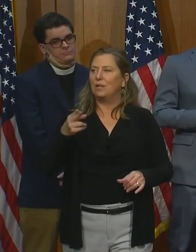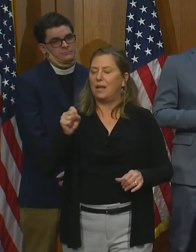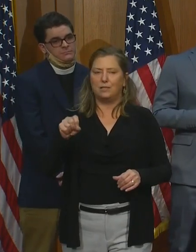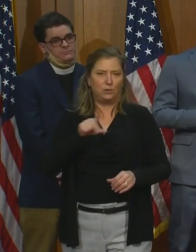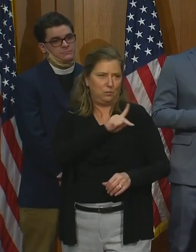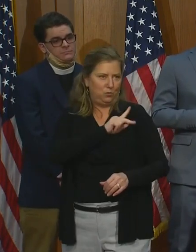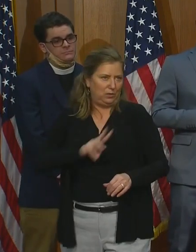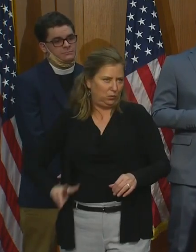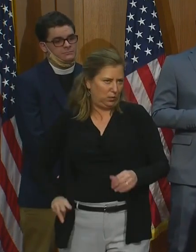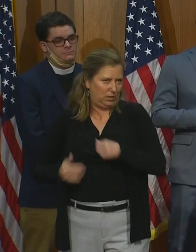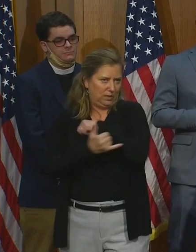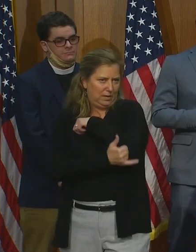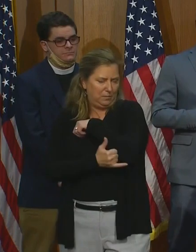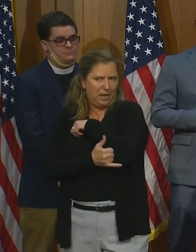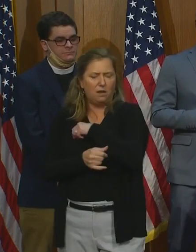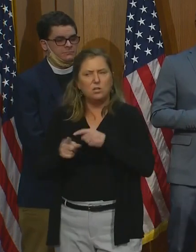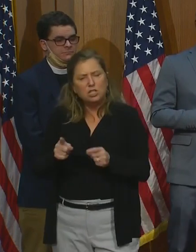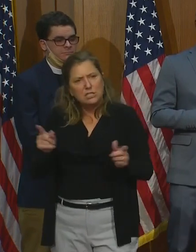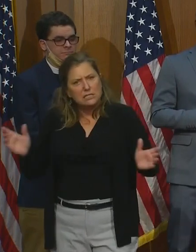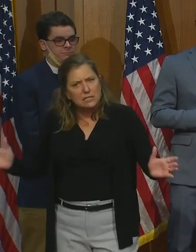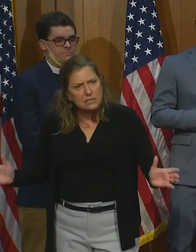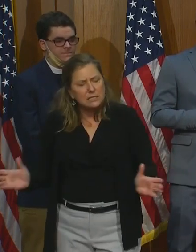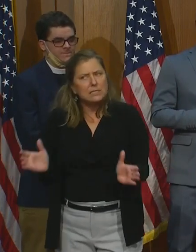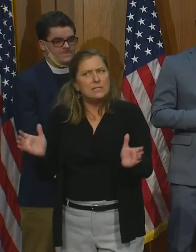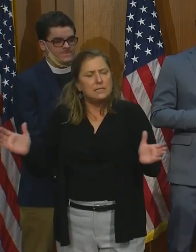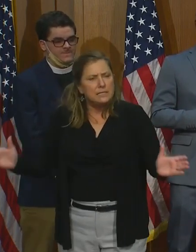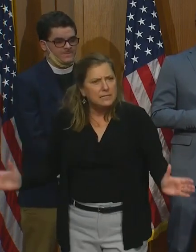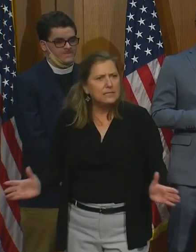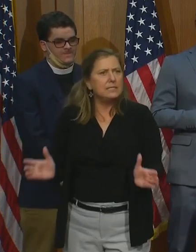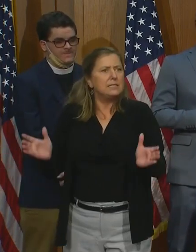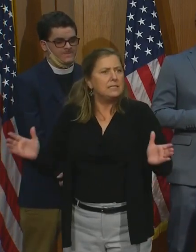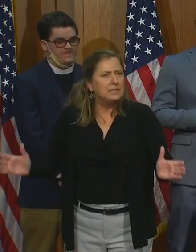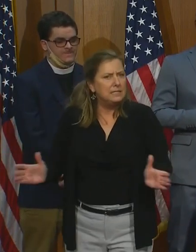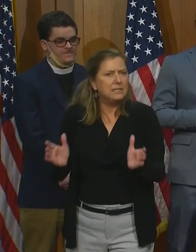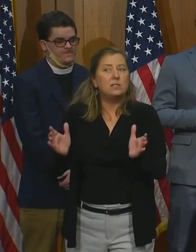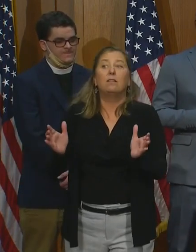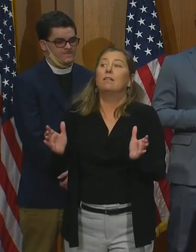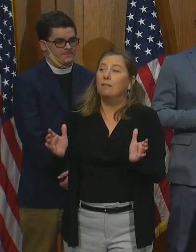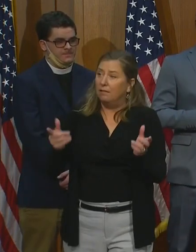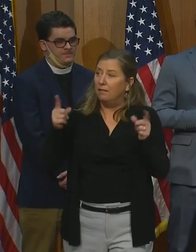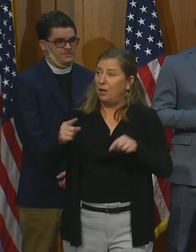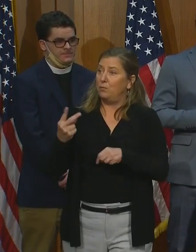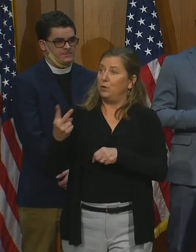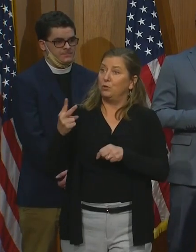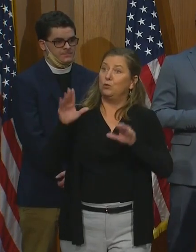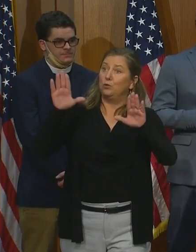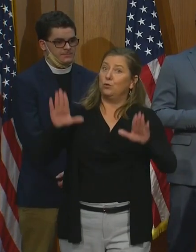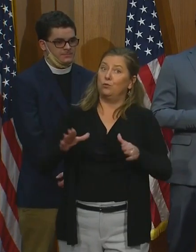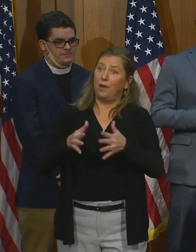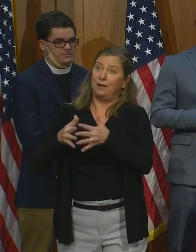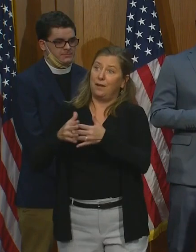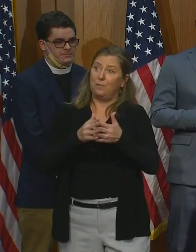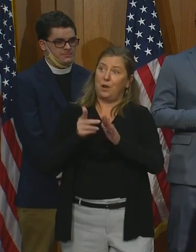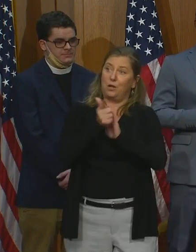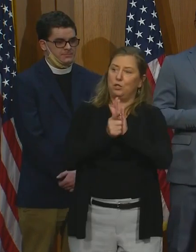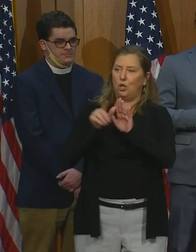THAT ROBERT MOTON HIGH SCHOOL IN PRINCE WILLIAM COUNTY. SHE